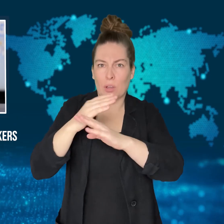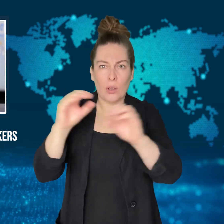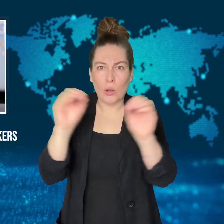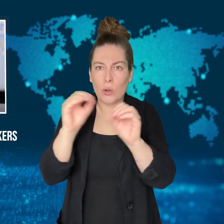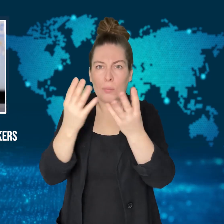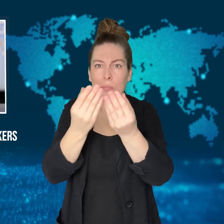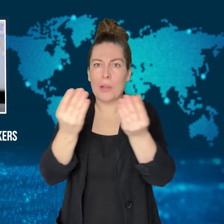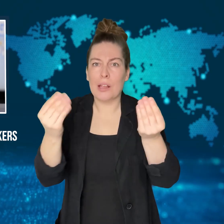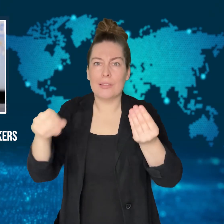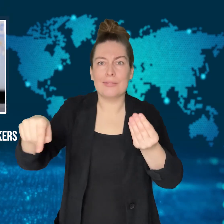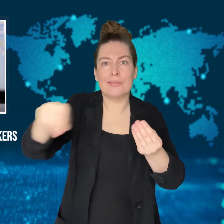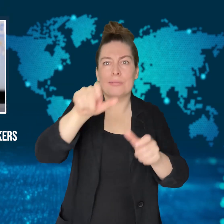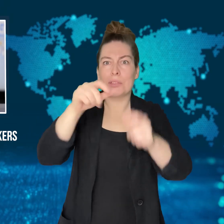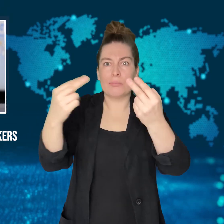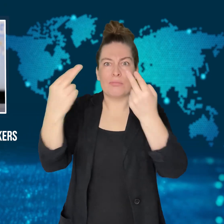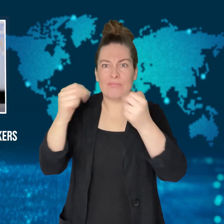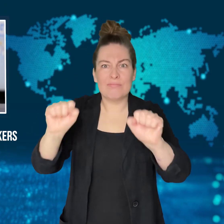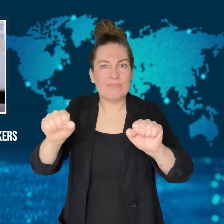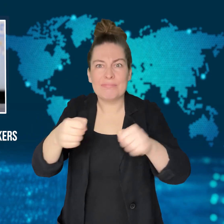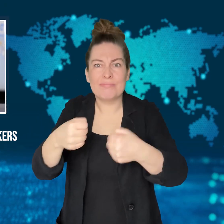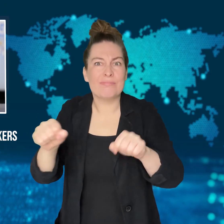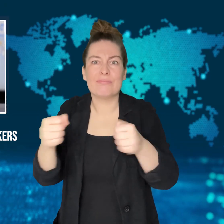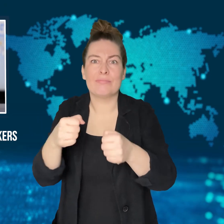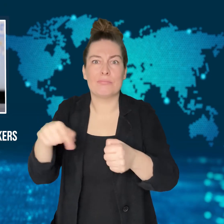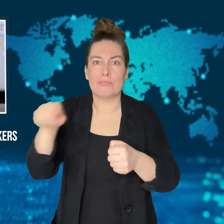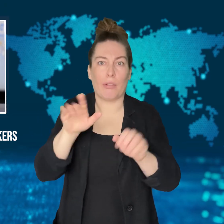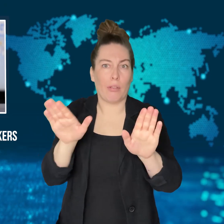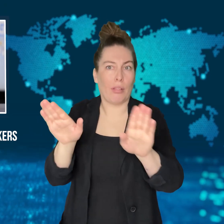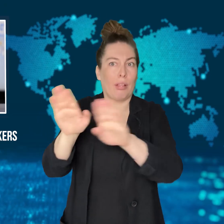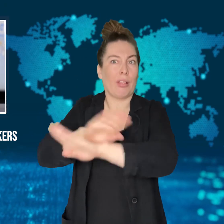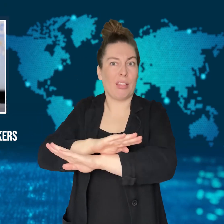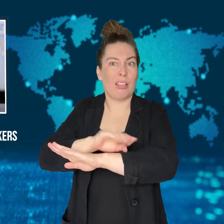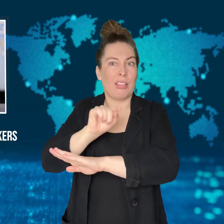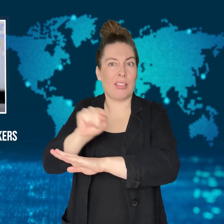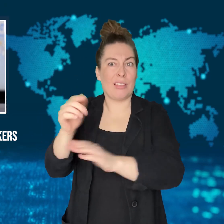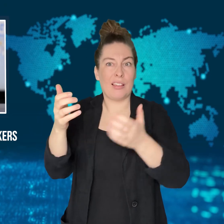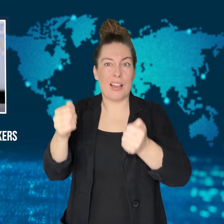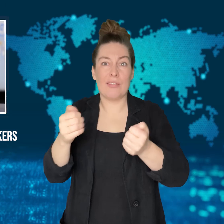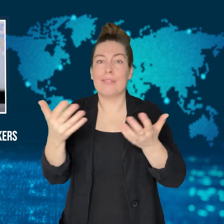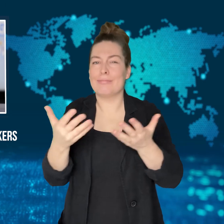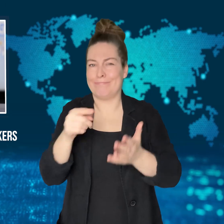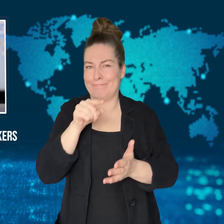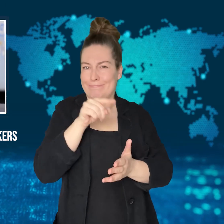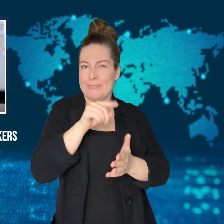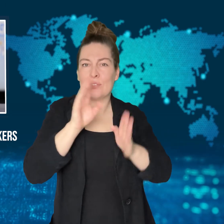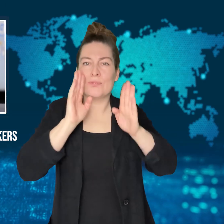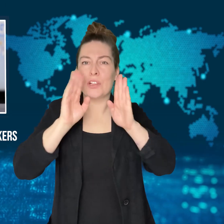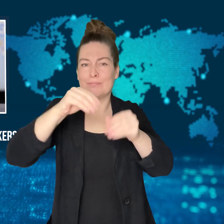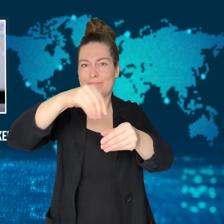harmless content could no longer be seen or heard on the site.